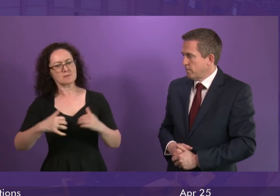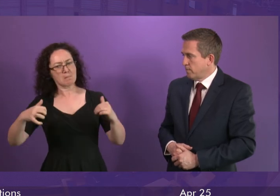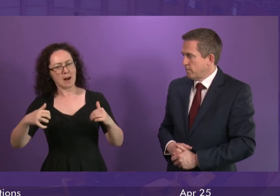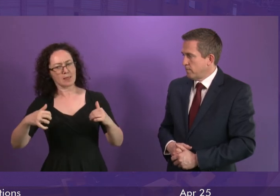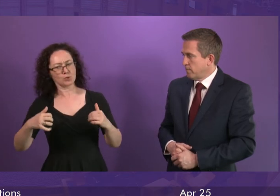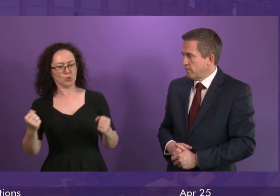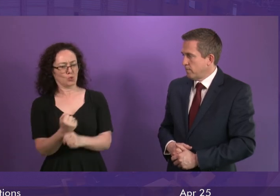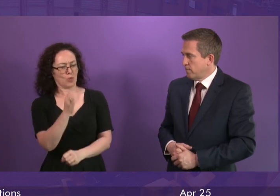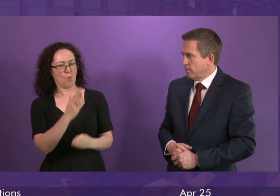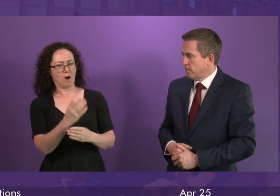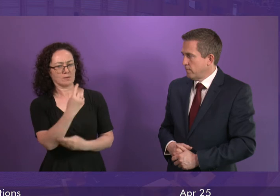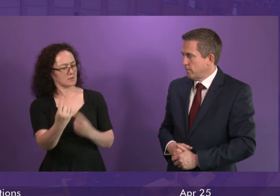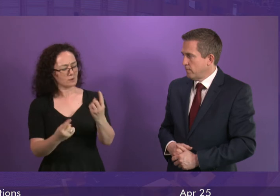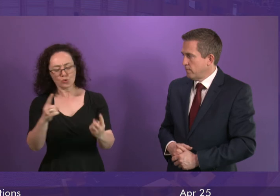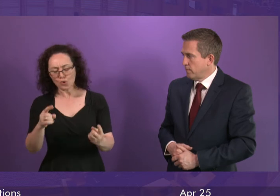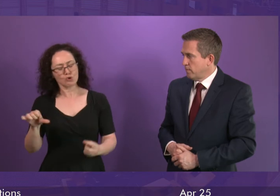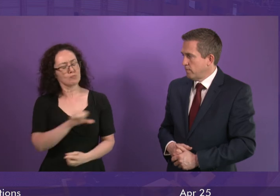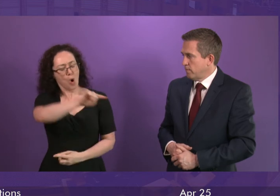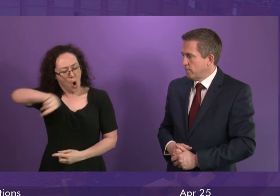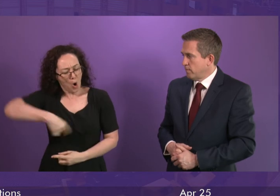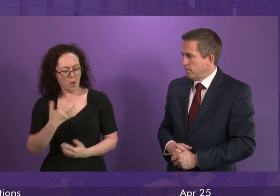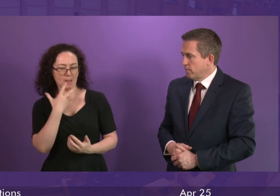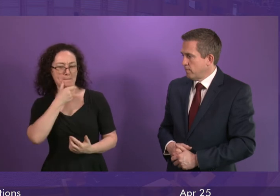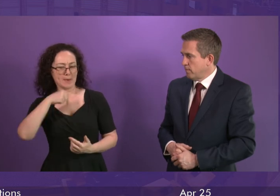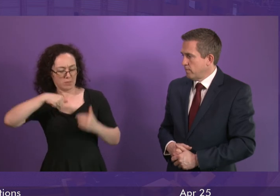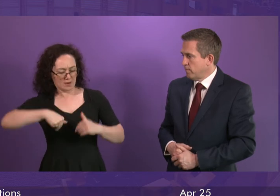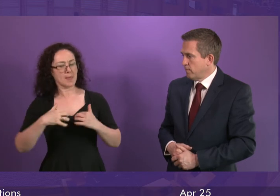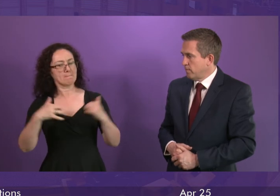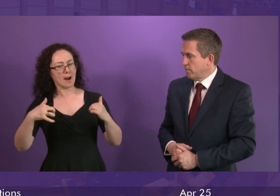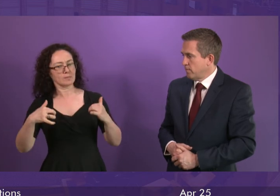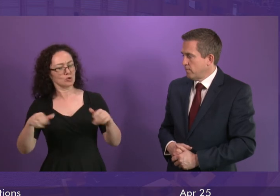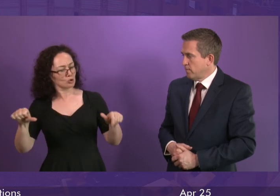shoulder with every Muslim across our country in tackling Islamophobia. As First Minister,